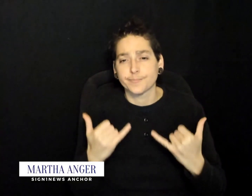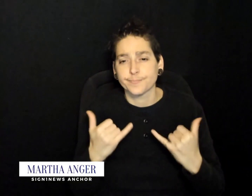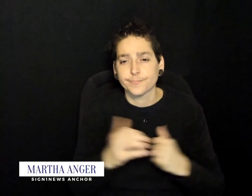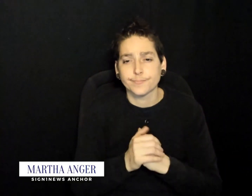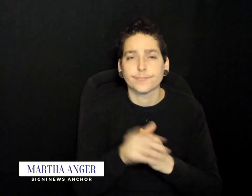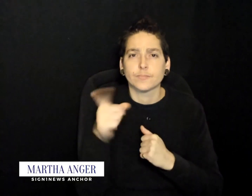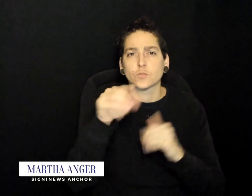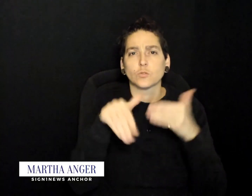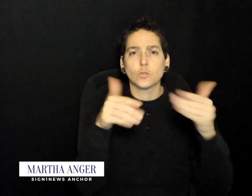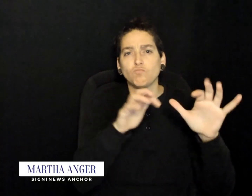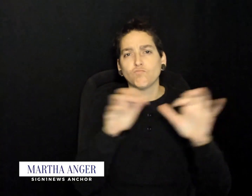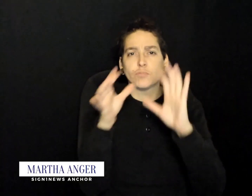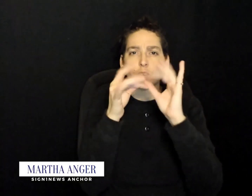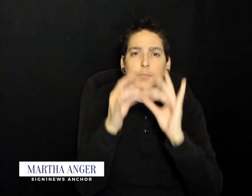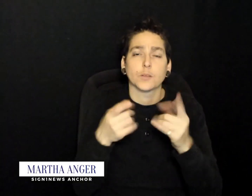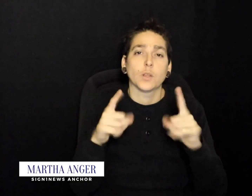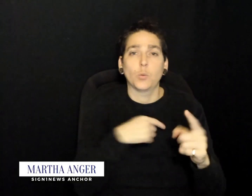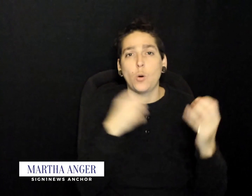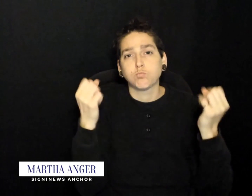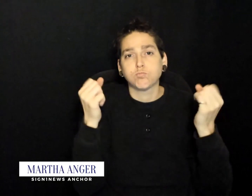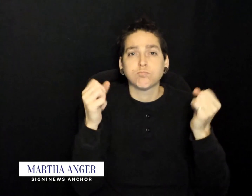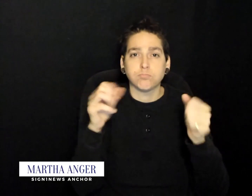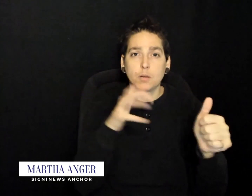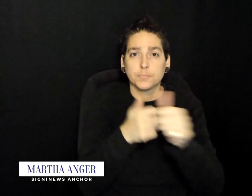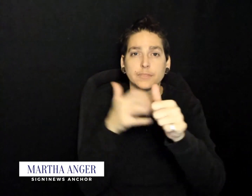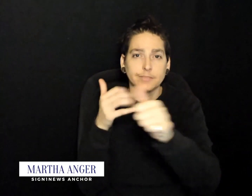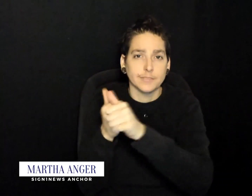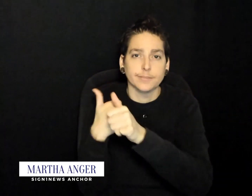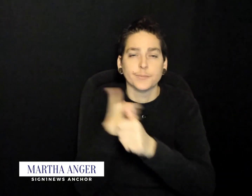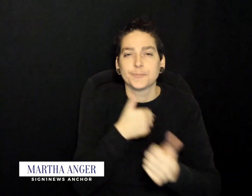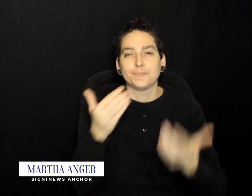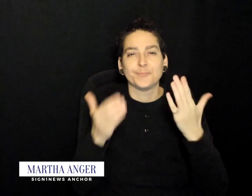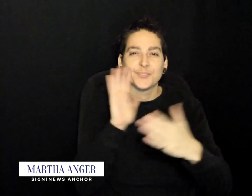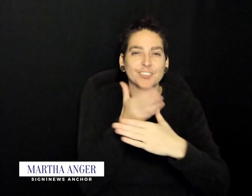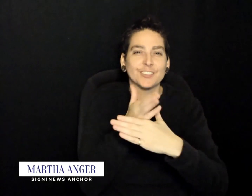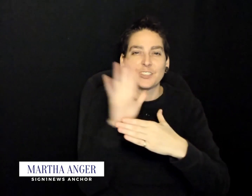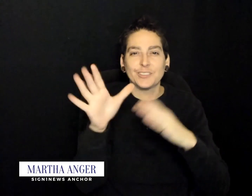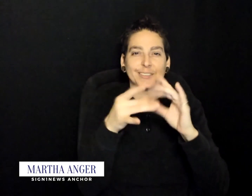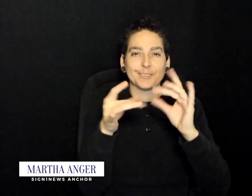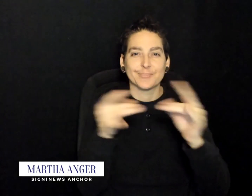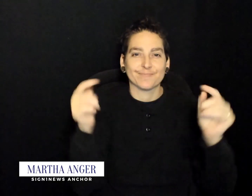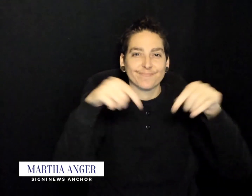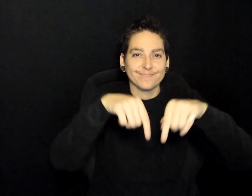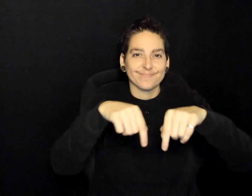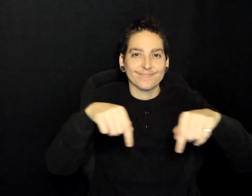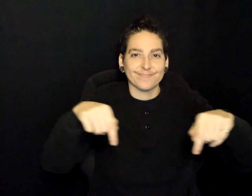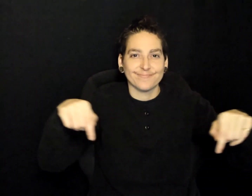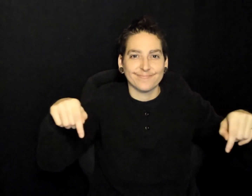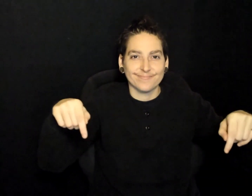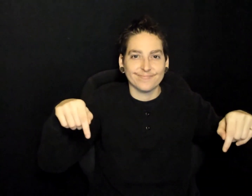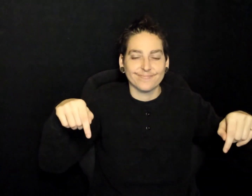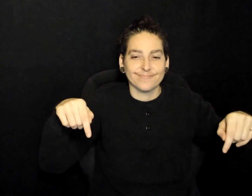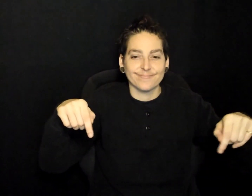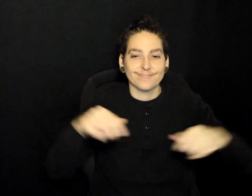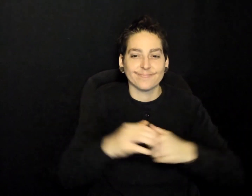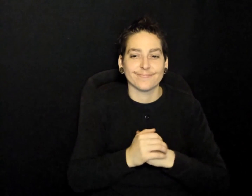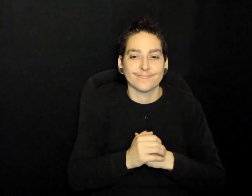Hello everyone I'm Sign1News anchor Martha Anger here's a quick look at the top trending stories making headlines today